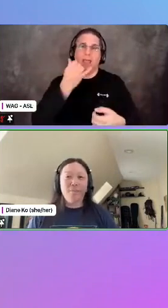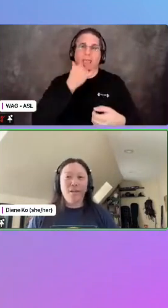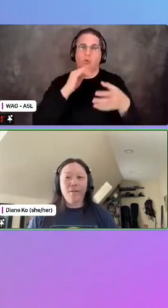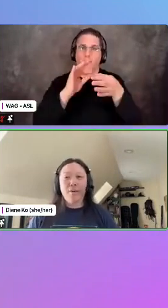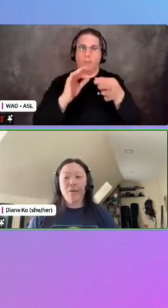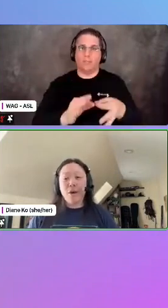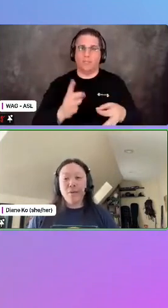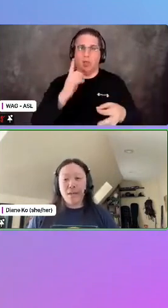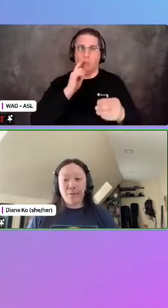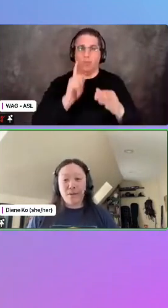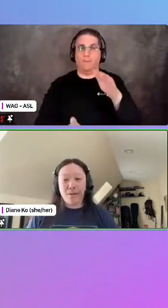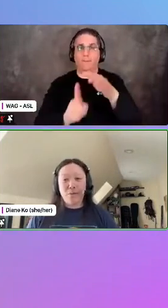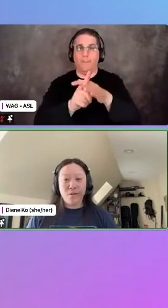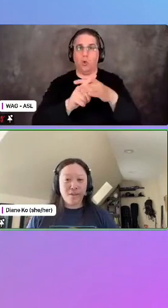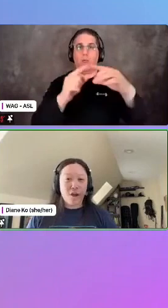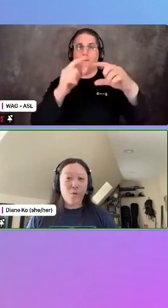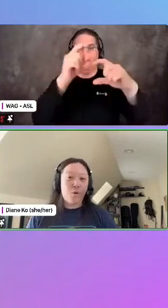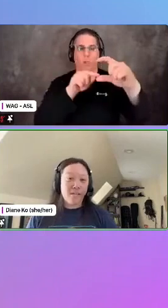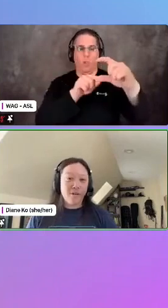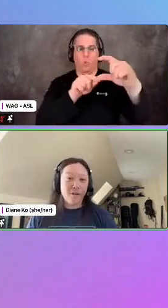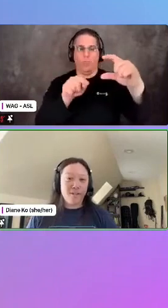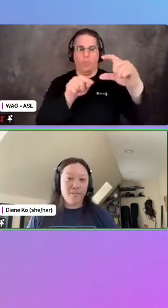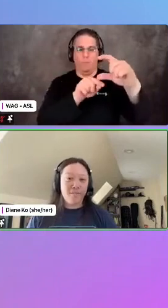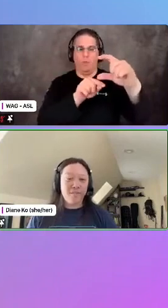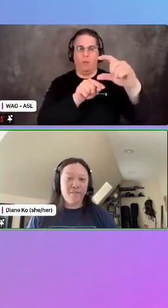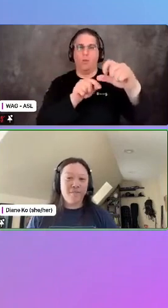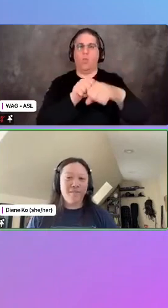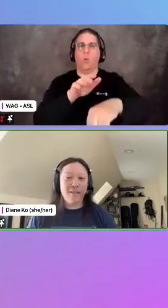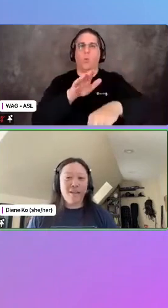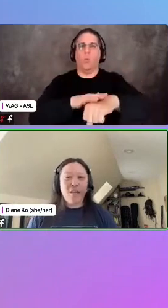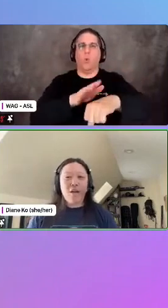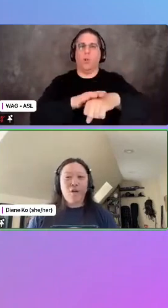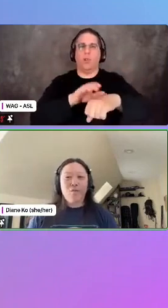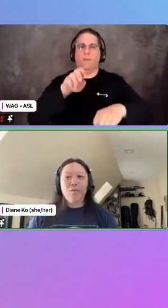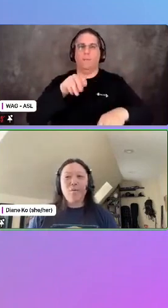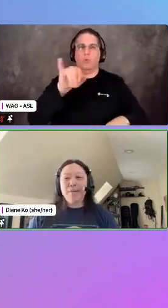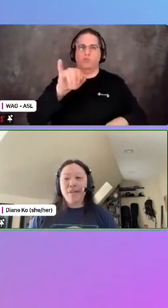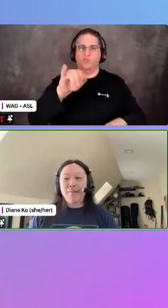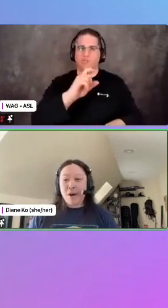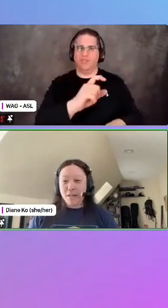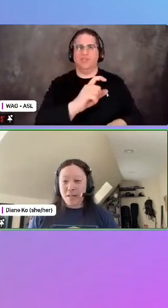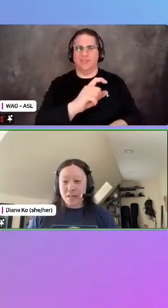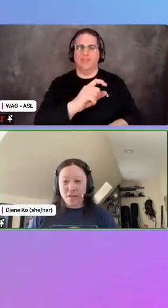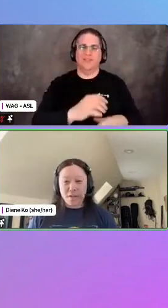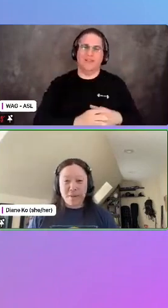checking using prop types. Prop types allow you to explicitly define of what kinds props are allowed, what